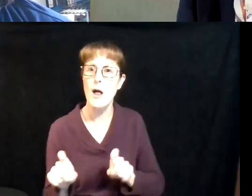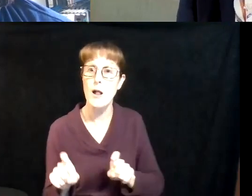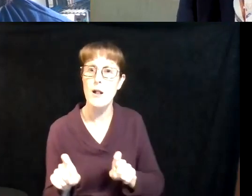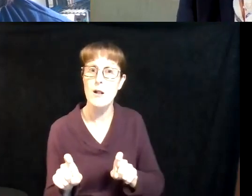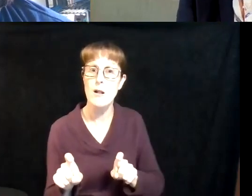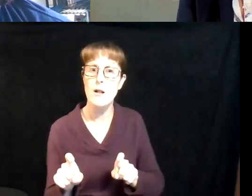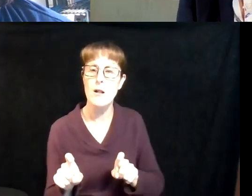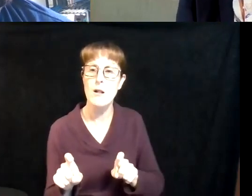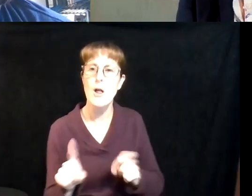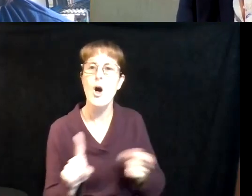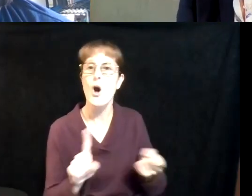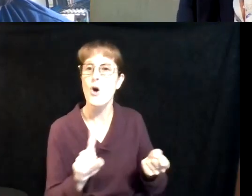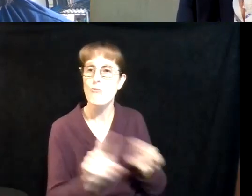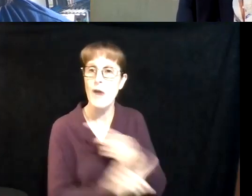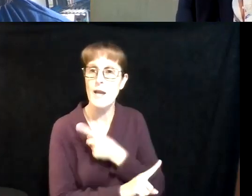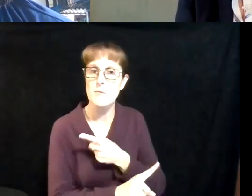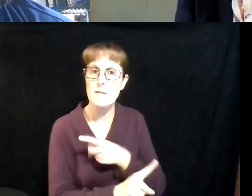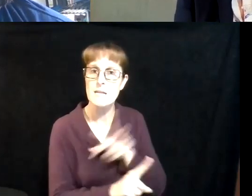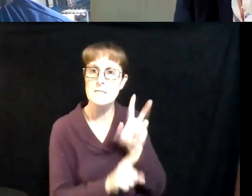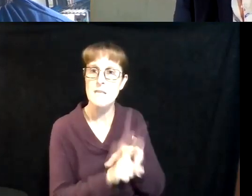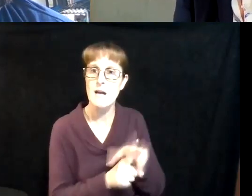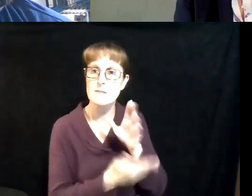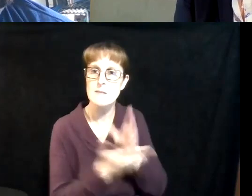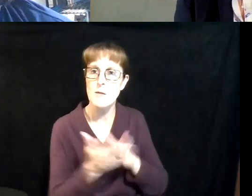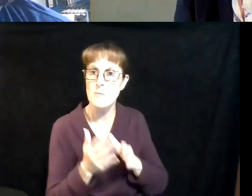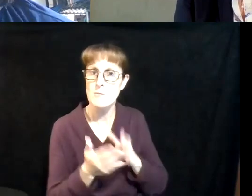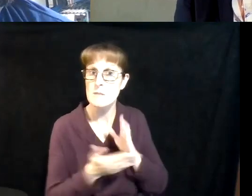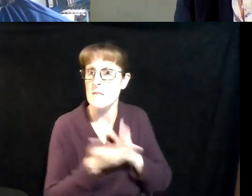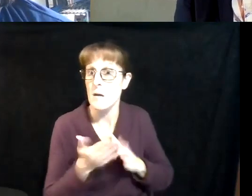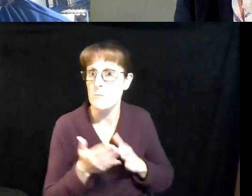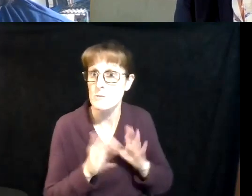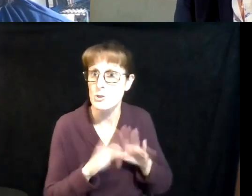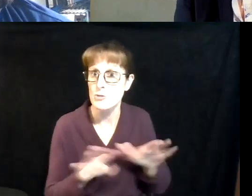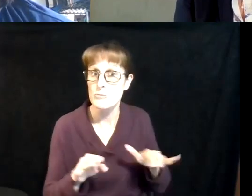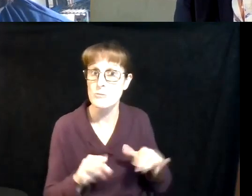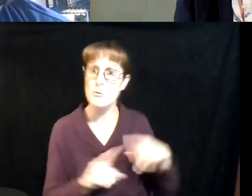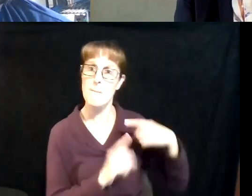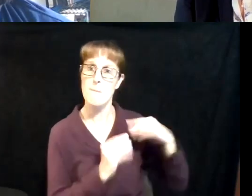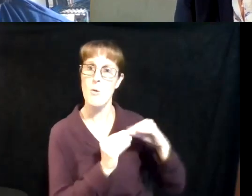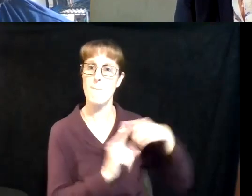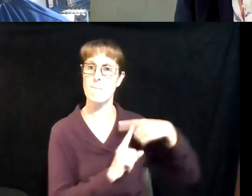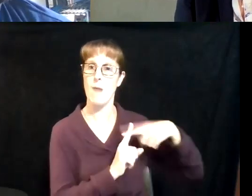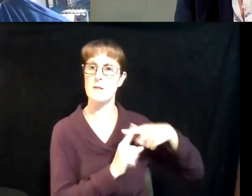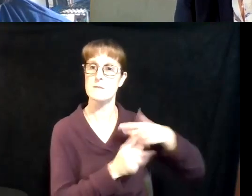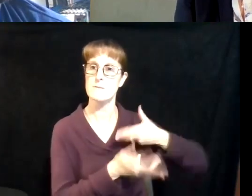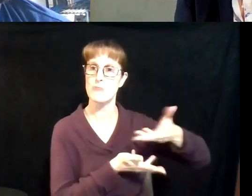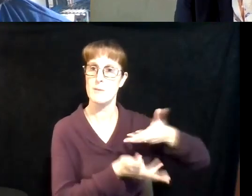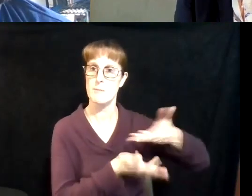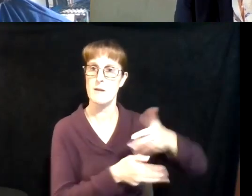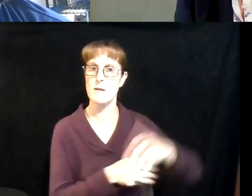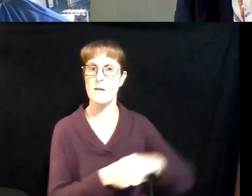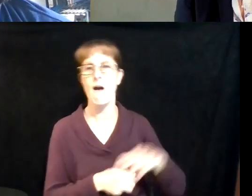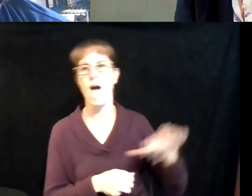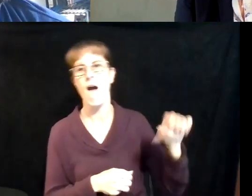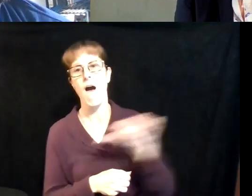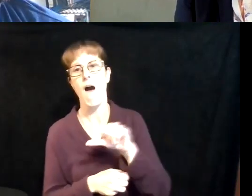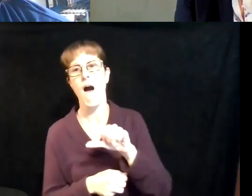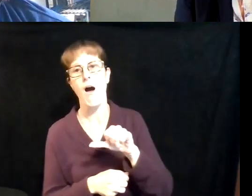assigning some children to positive measures and other children to contingent electric shock?